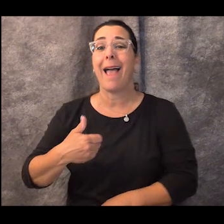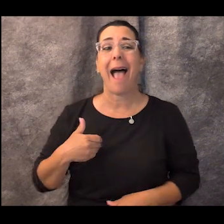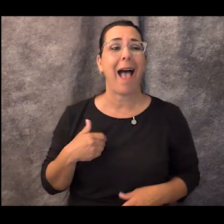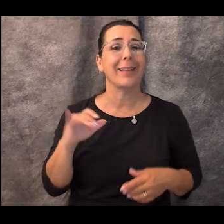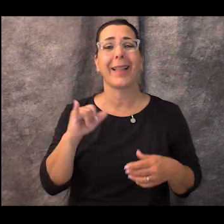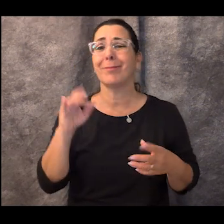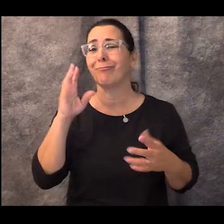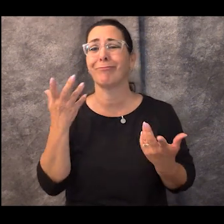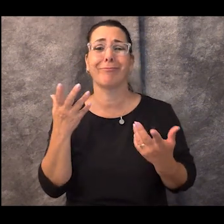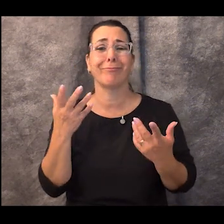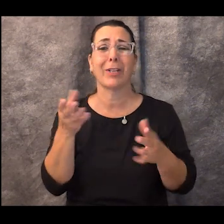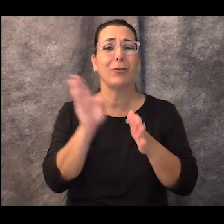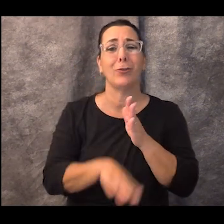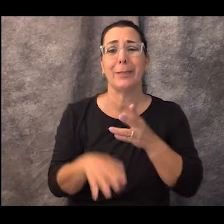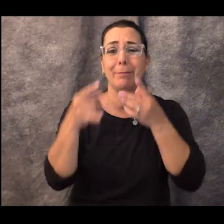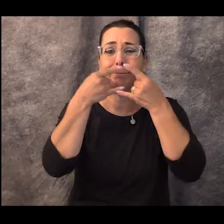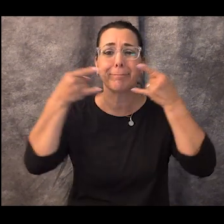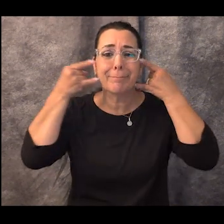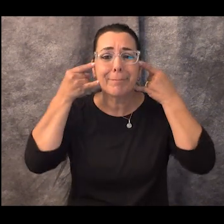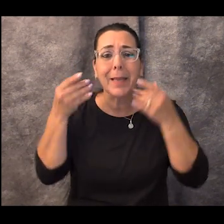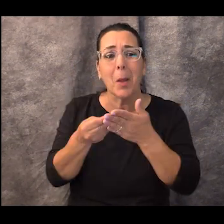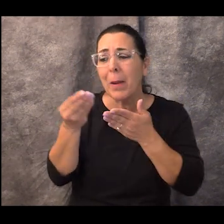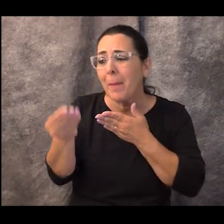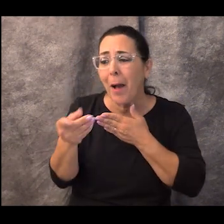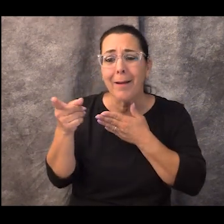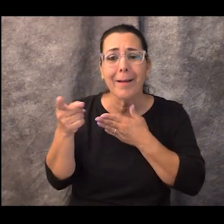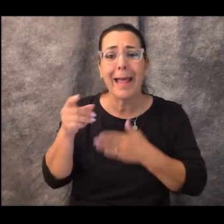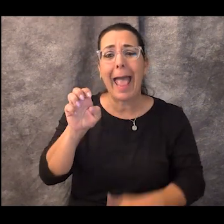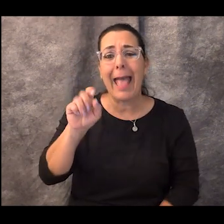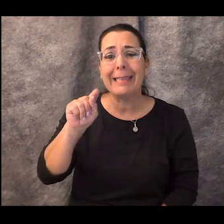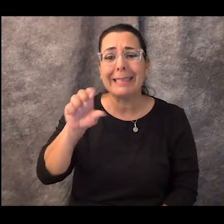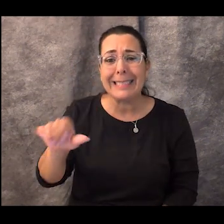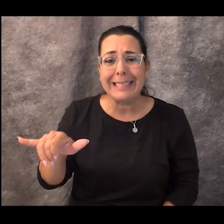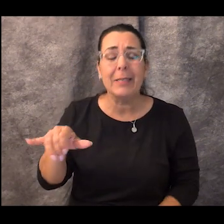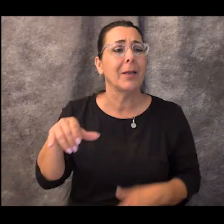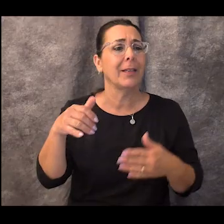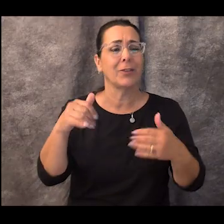Like this was the early days of COVID, and we had to figure out how to run a presidential election,